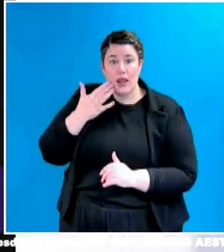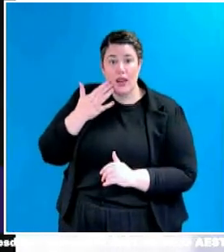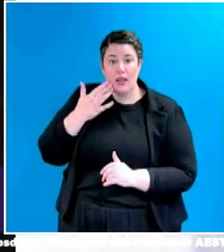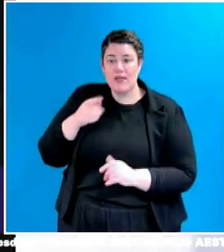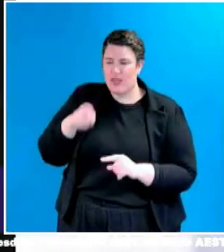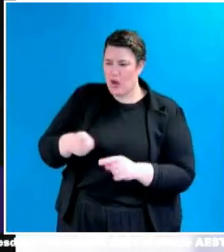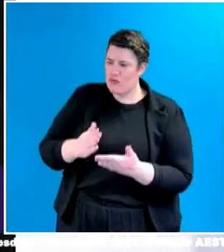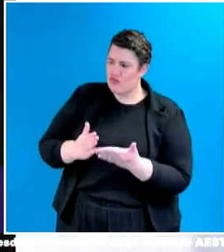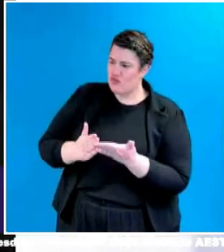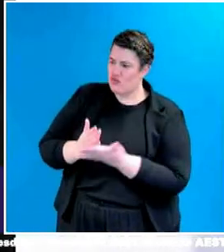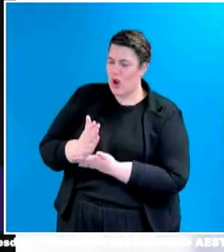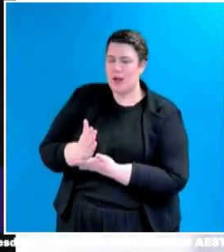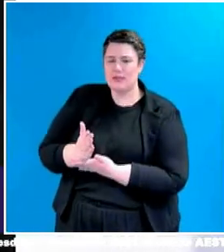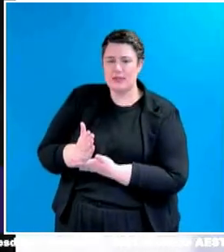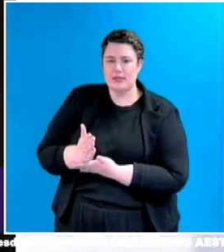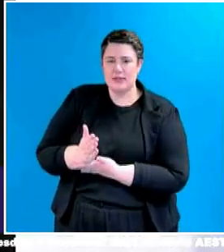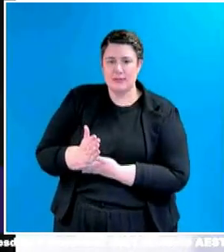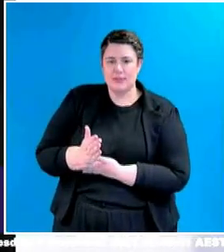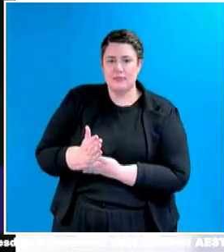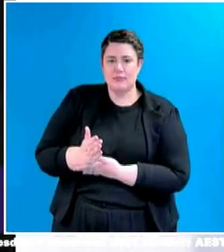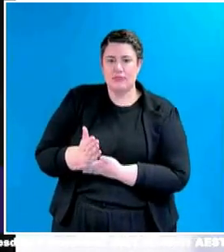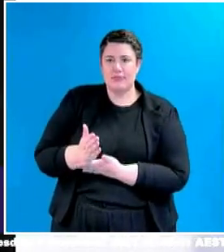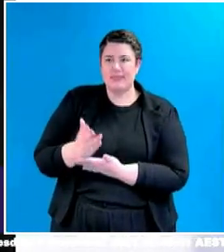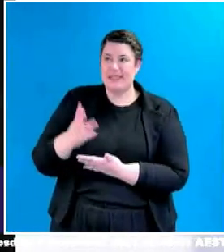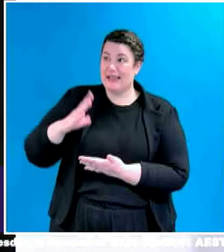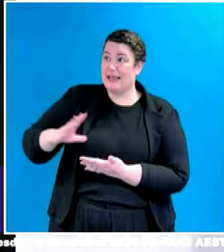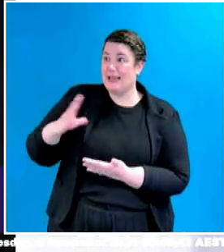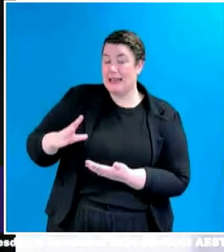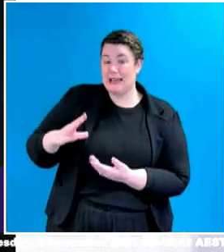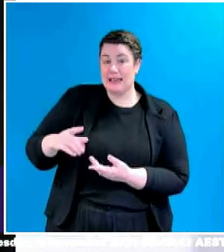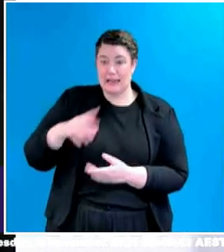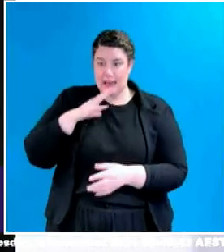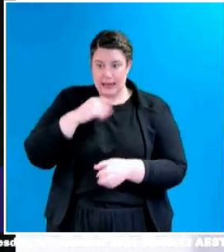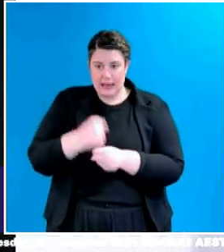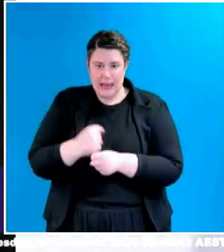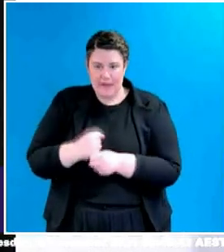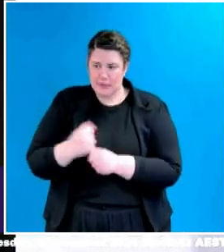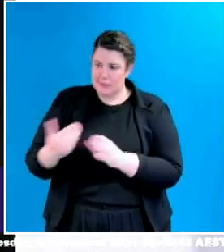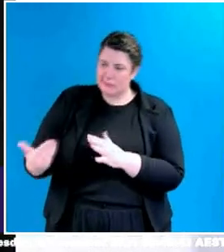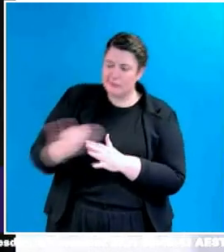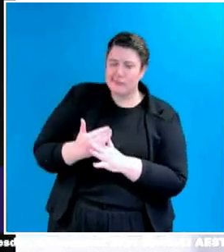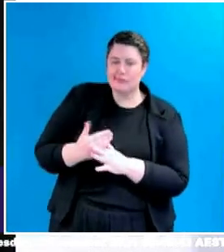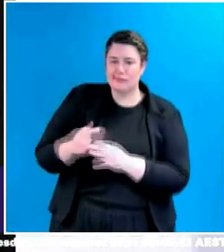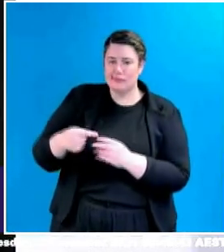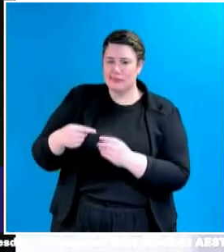of rights that really required active government intervention, the commitment